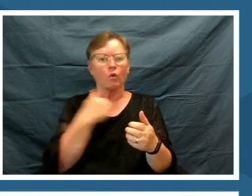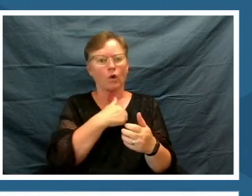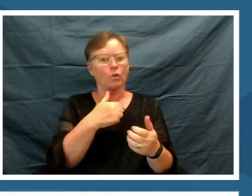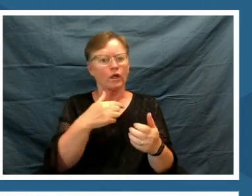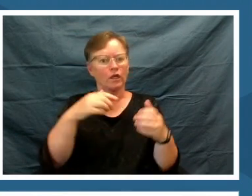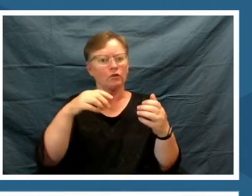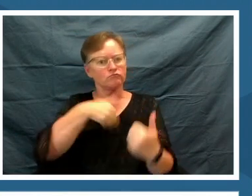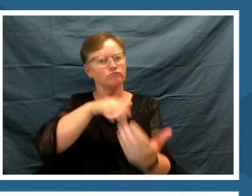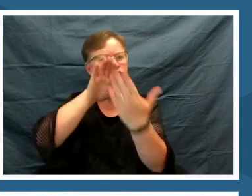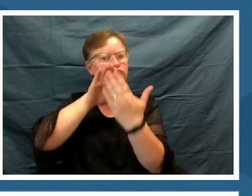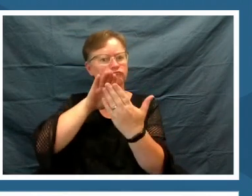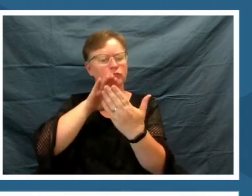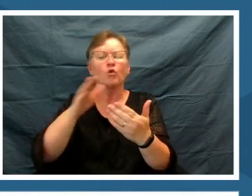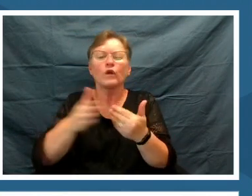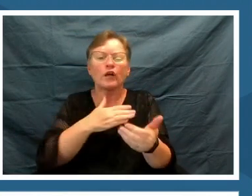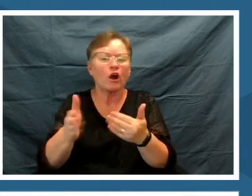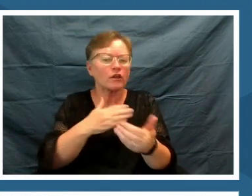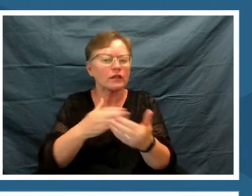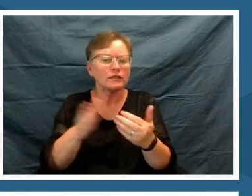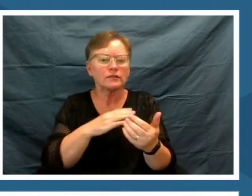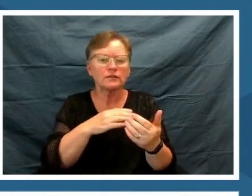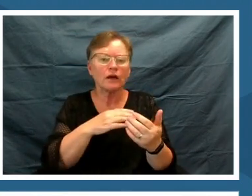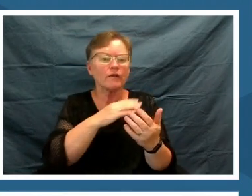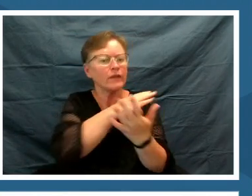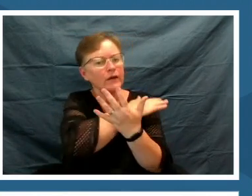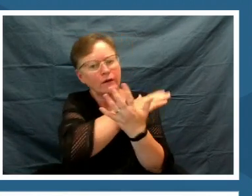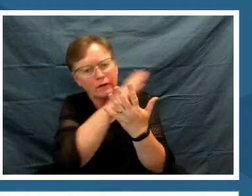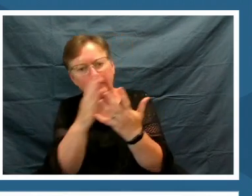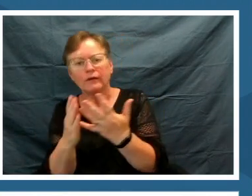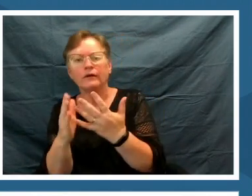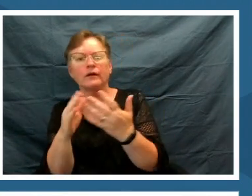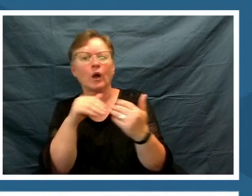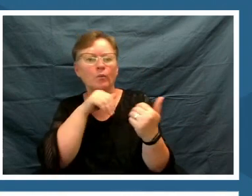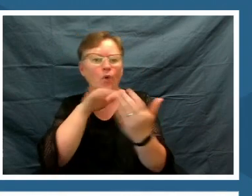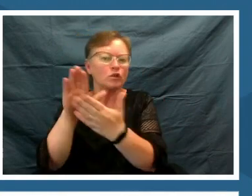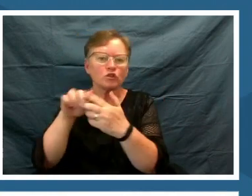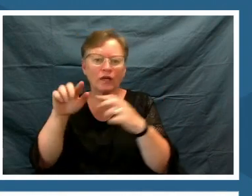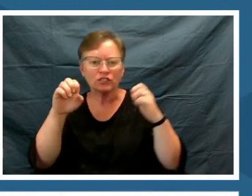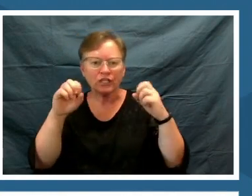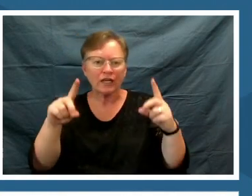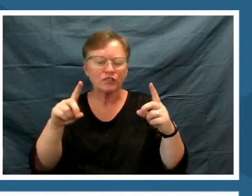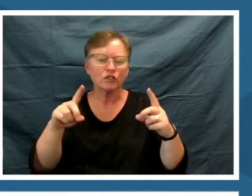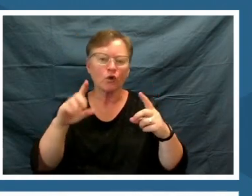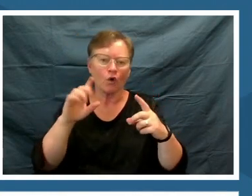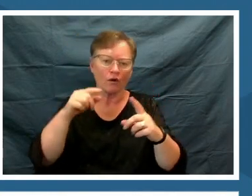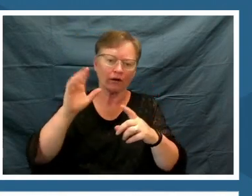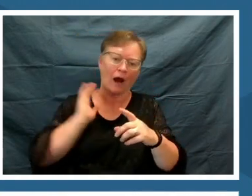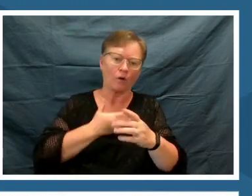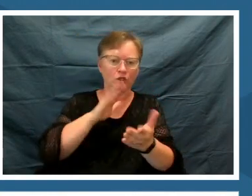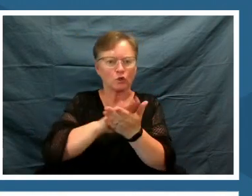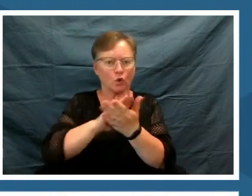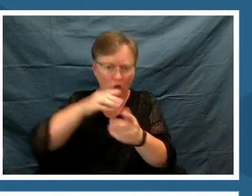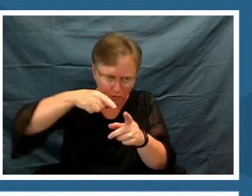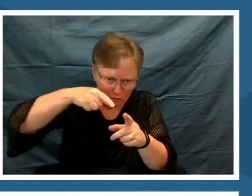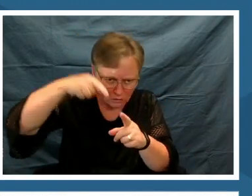you know approaches to education are part of our schools or whatnot already